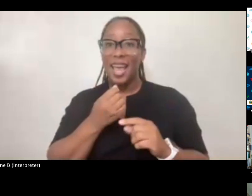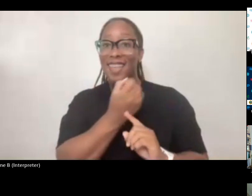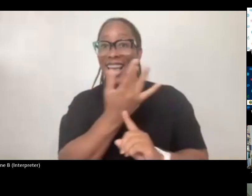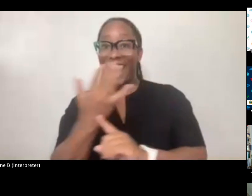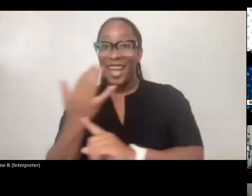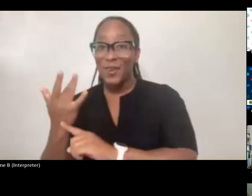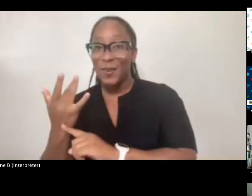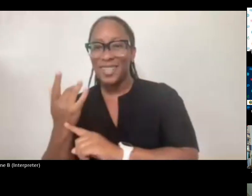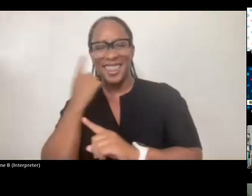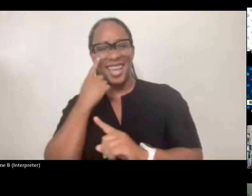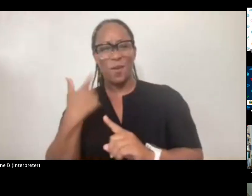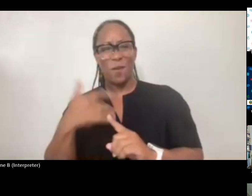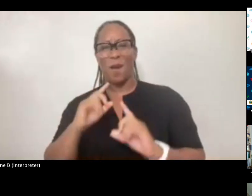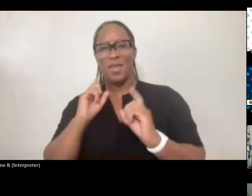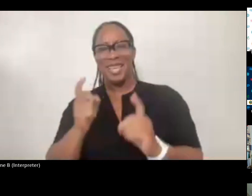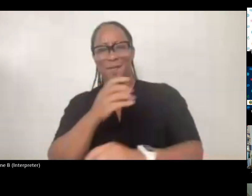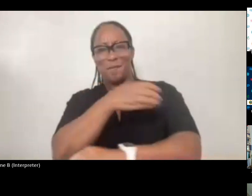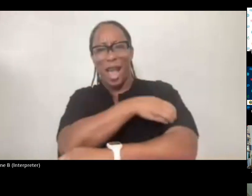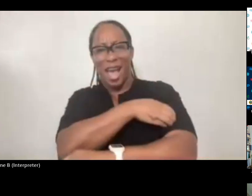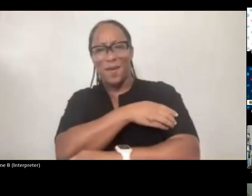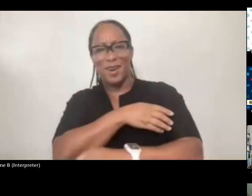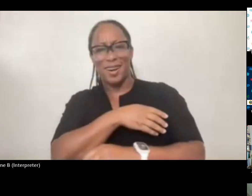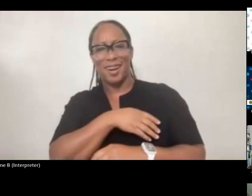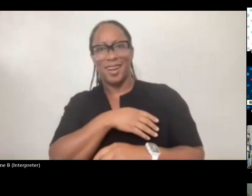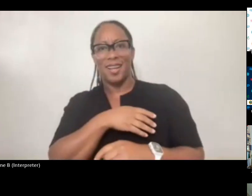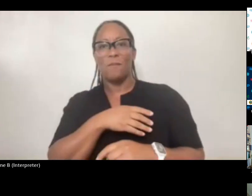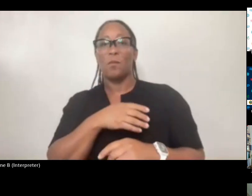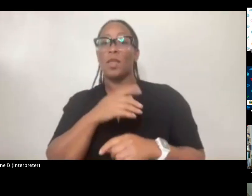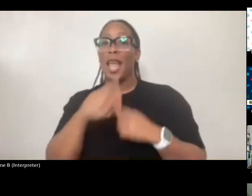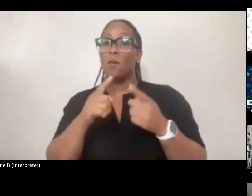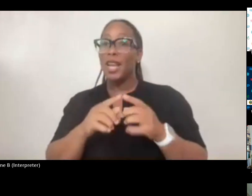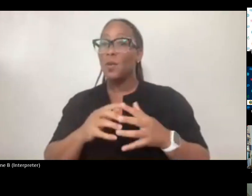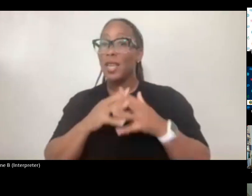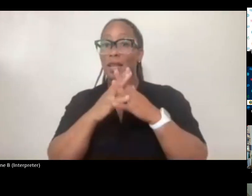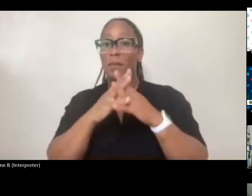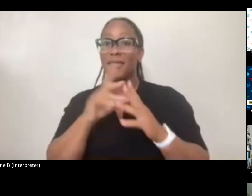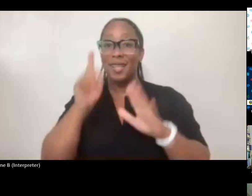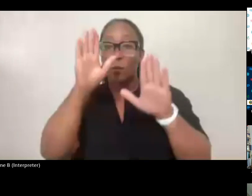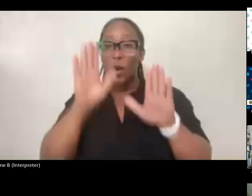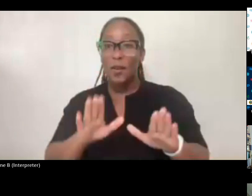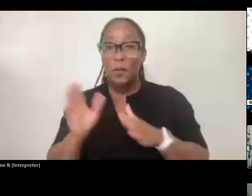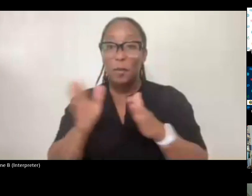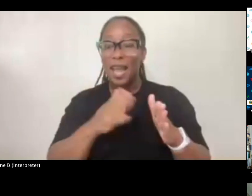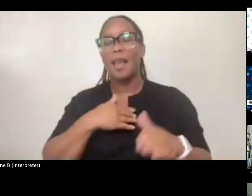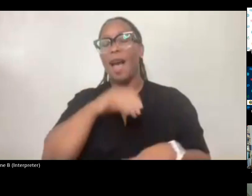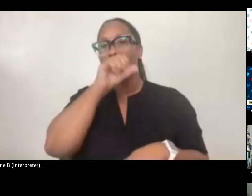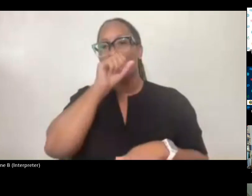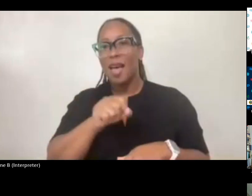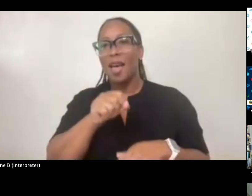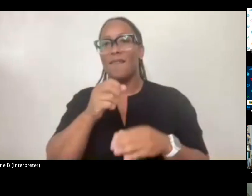Think about why we do that. And as you implement this wonderful plan, I love the name. North.